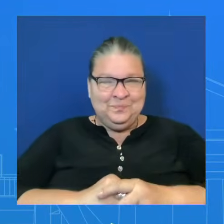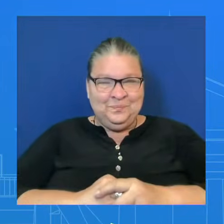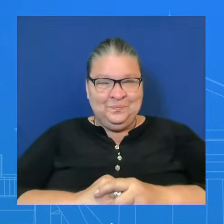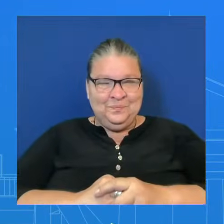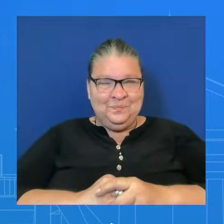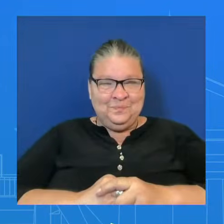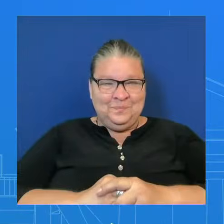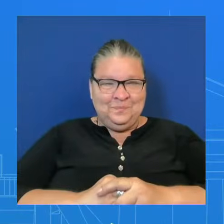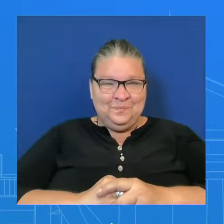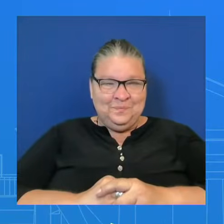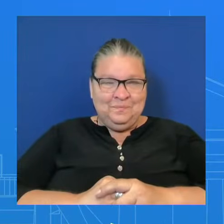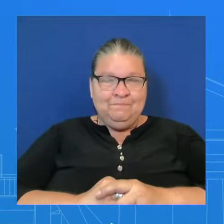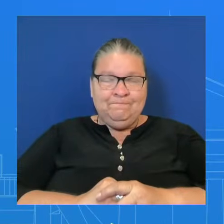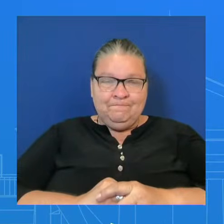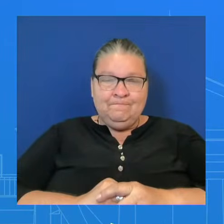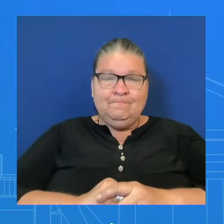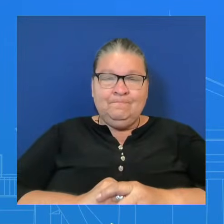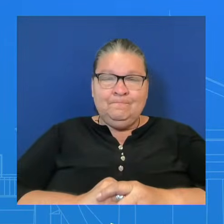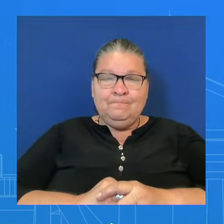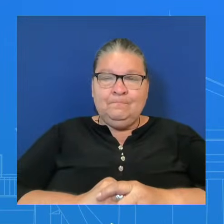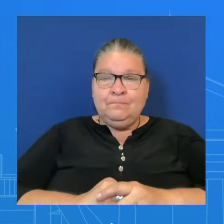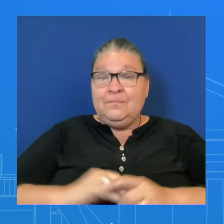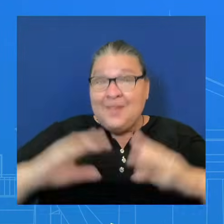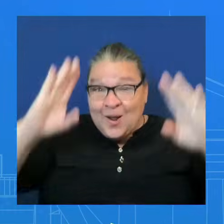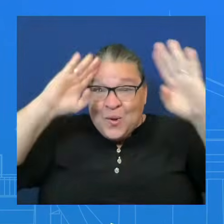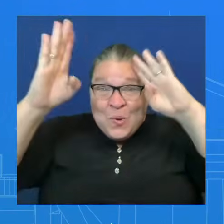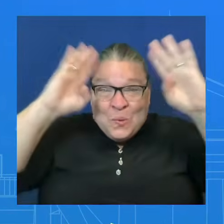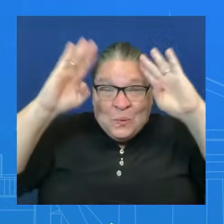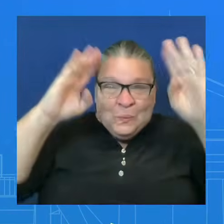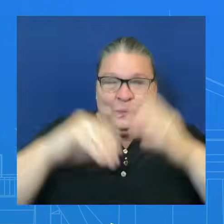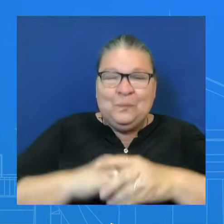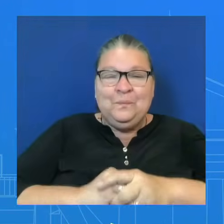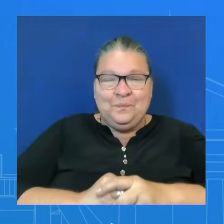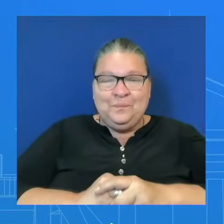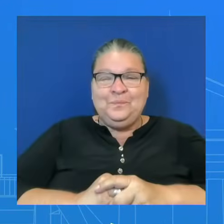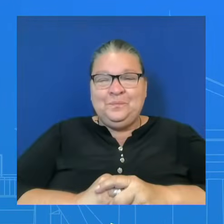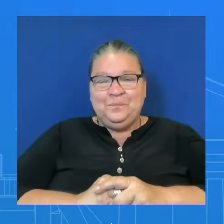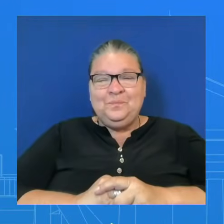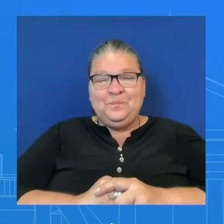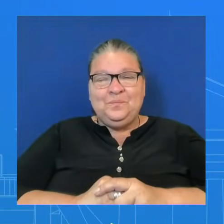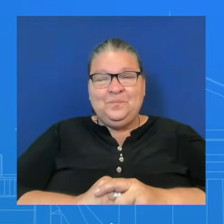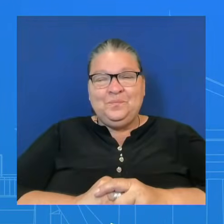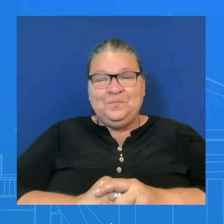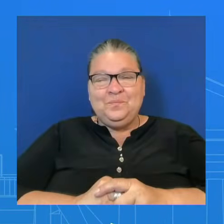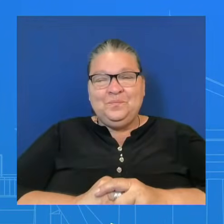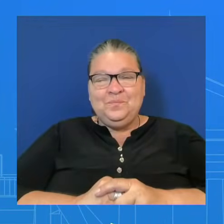Mr. Kirby: How you all doing today? So, as Karine said, this afternoon, the President is meeting with Prime Minister